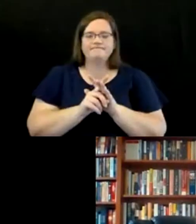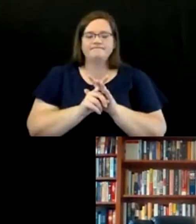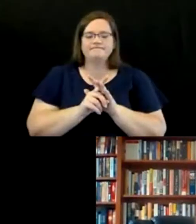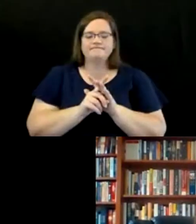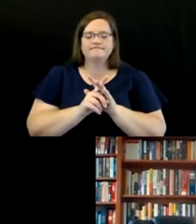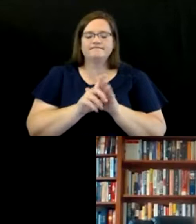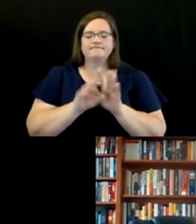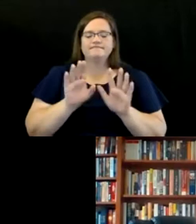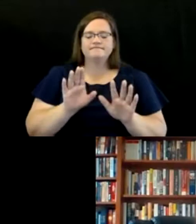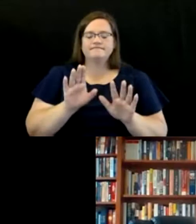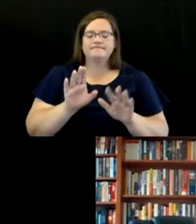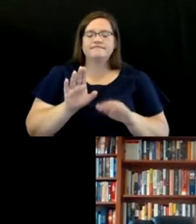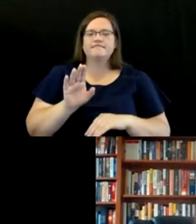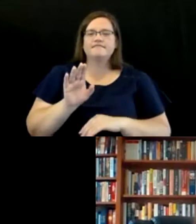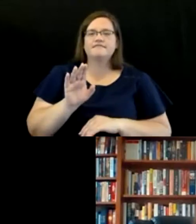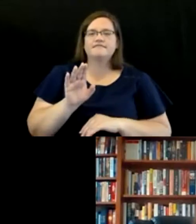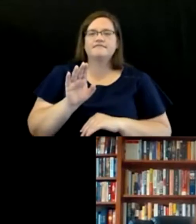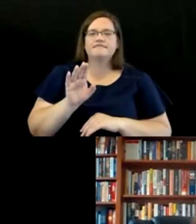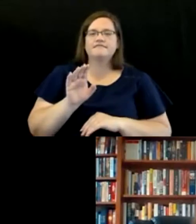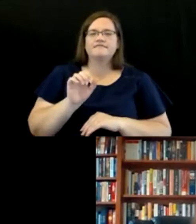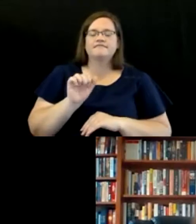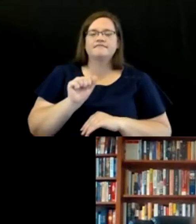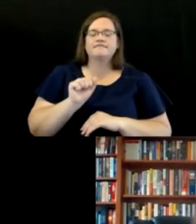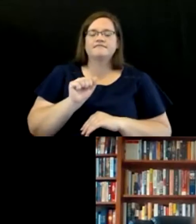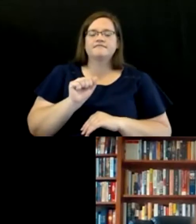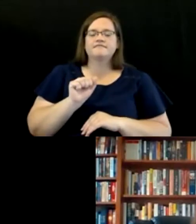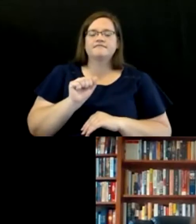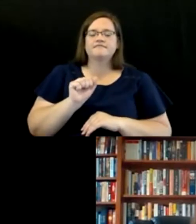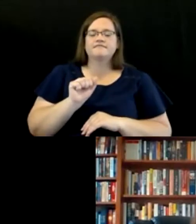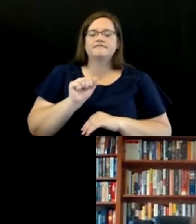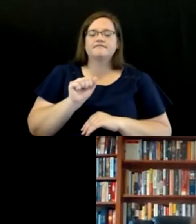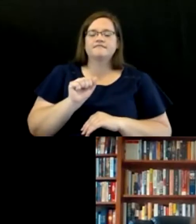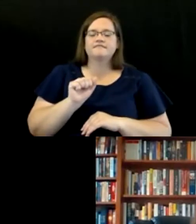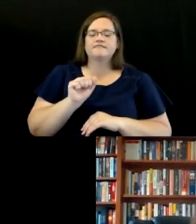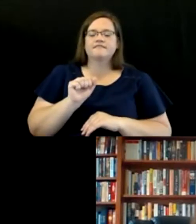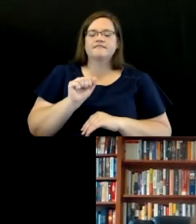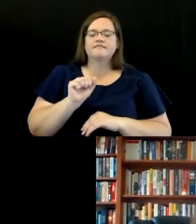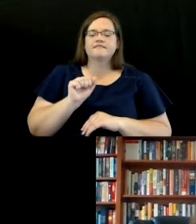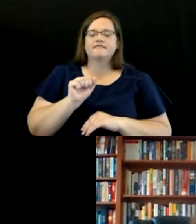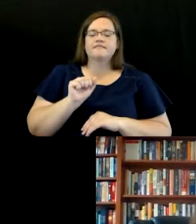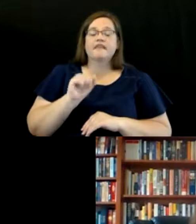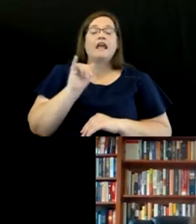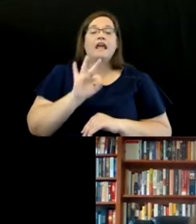If there's any questions, if I have any questions